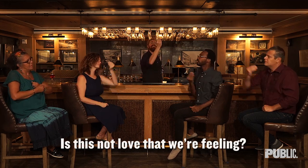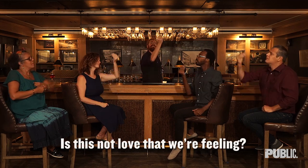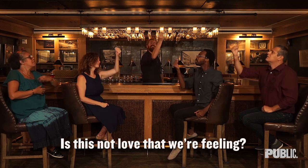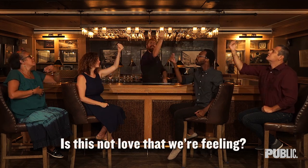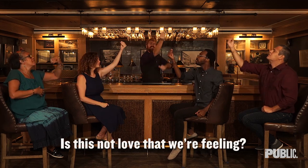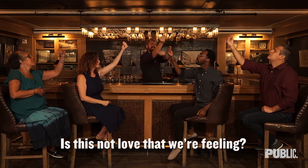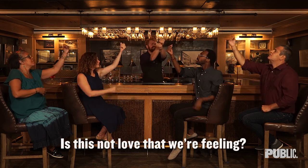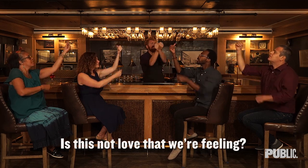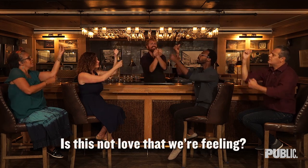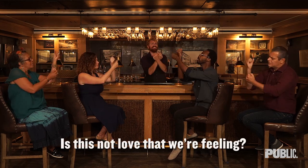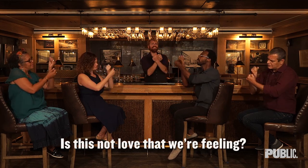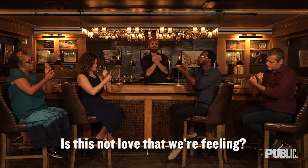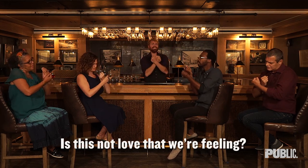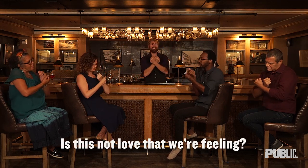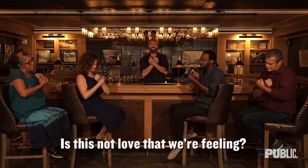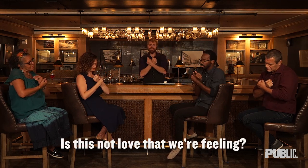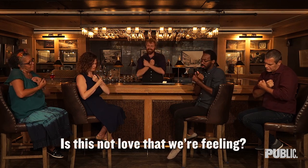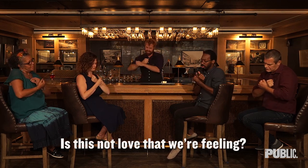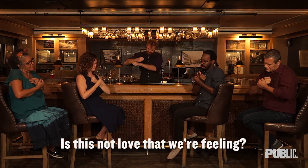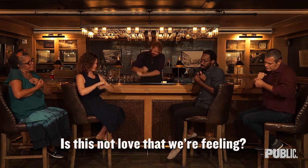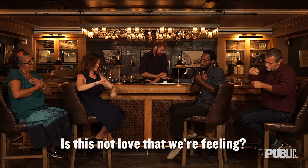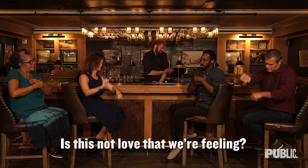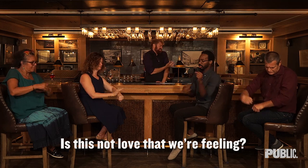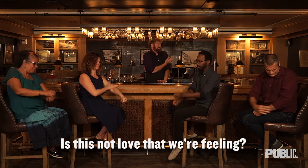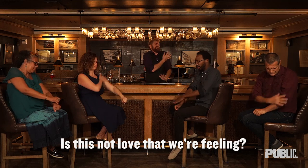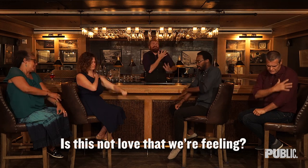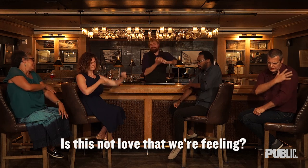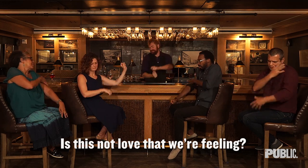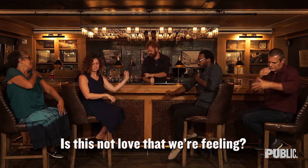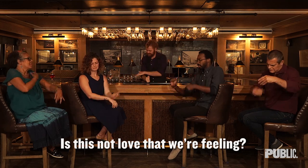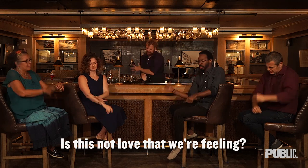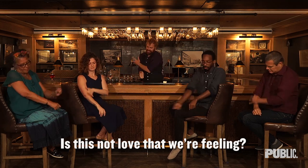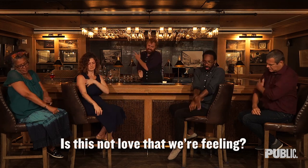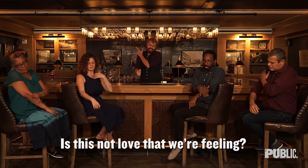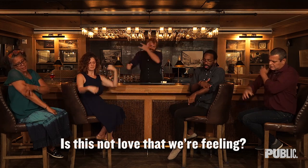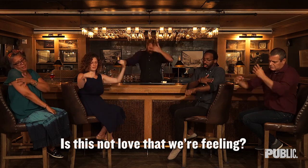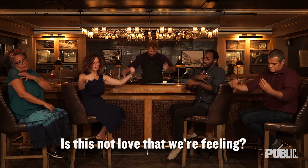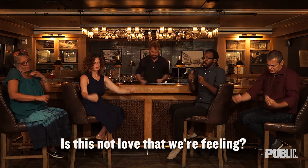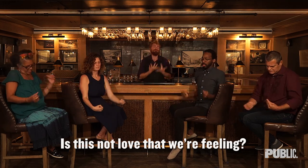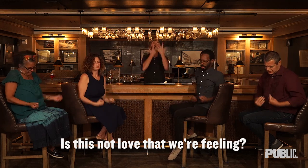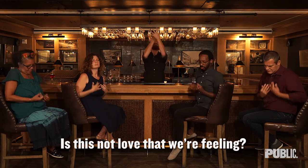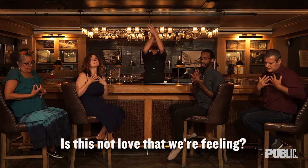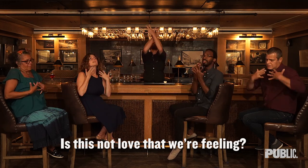Is this not love that we're feeling?